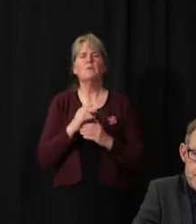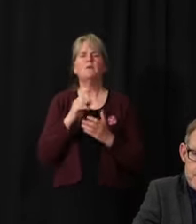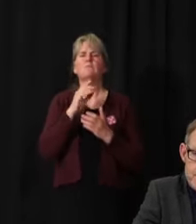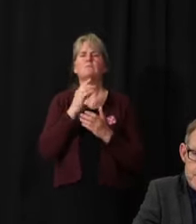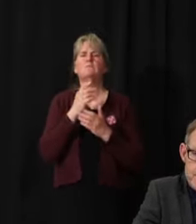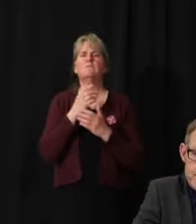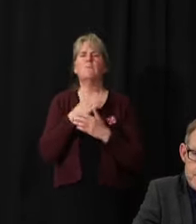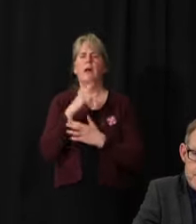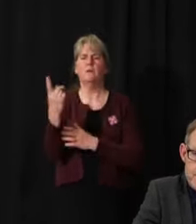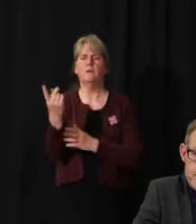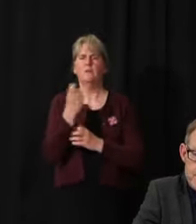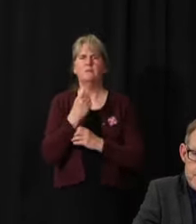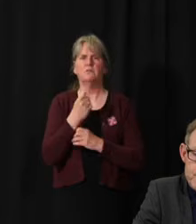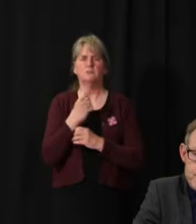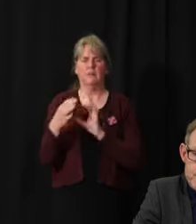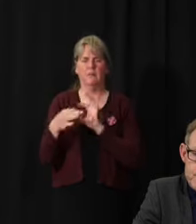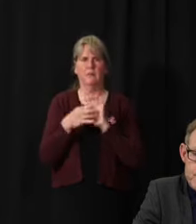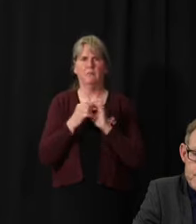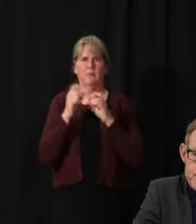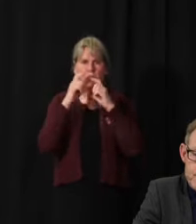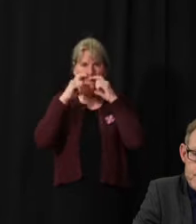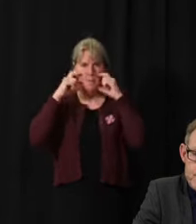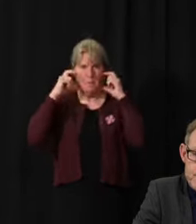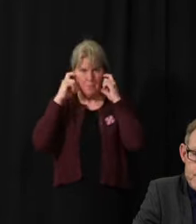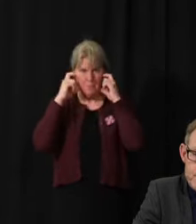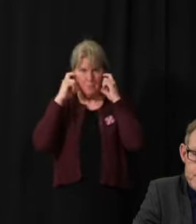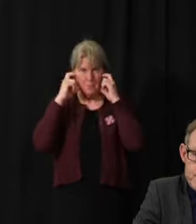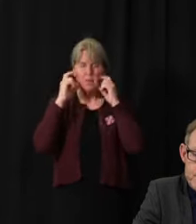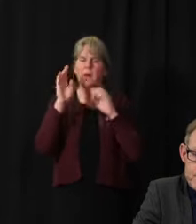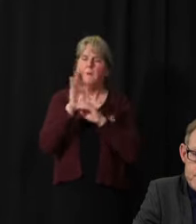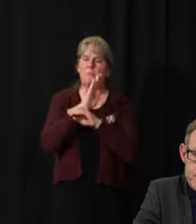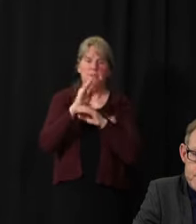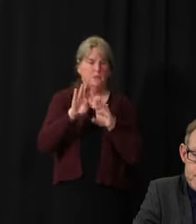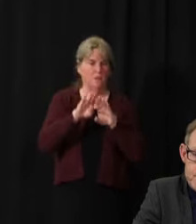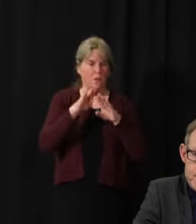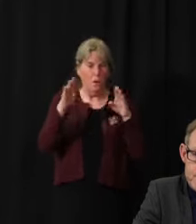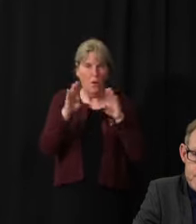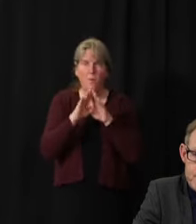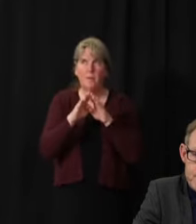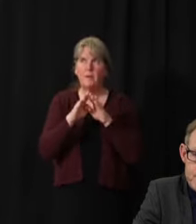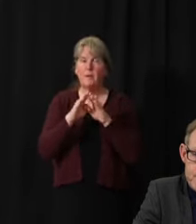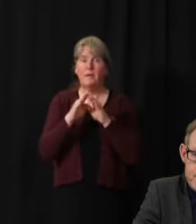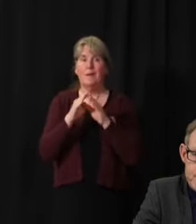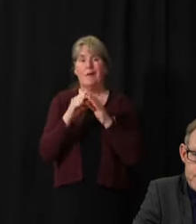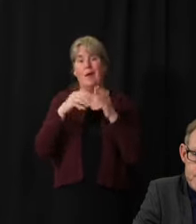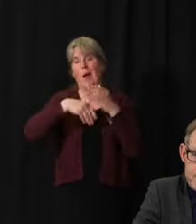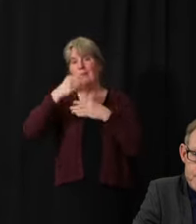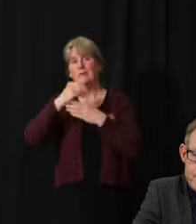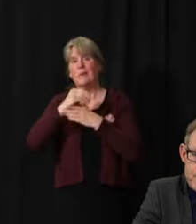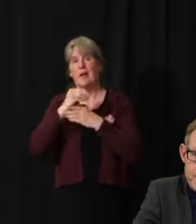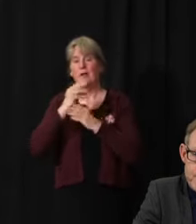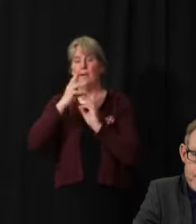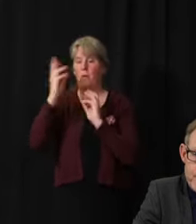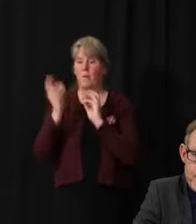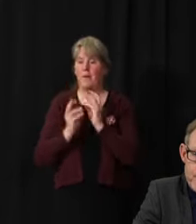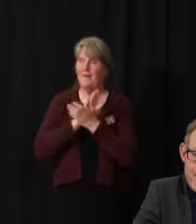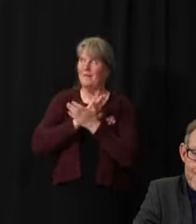is around mask used. As more businesses are opening, you know, the weather is nice